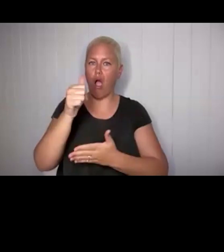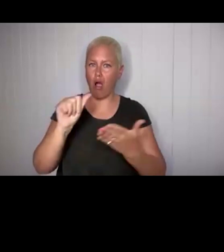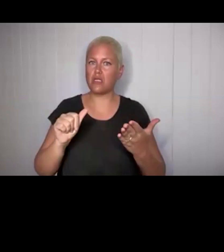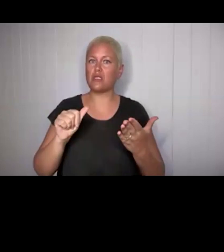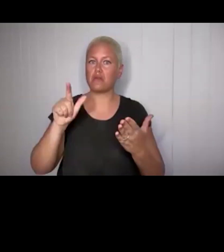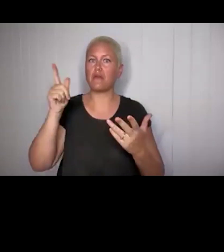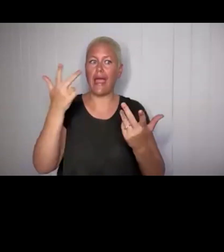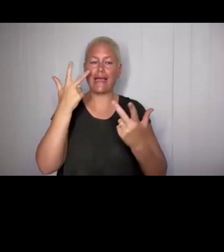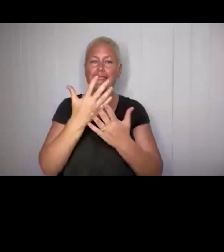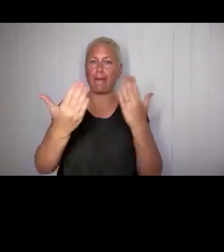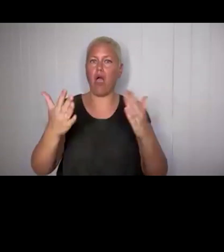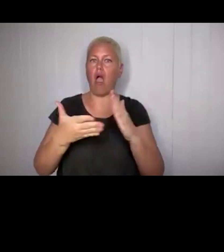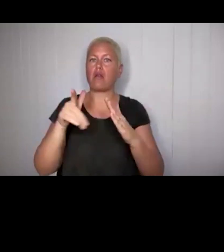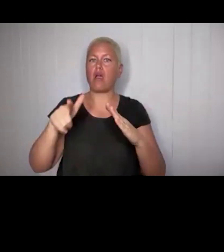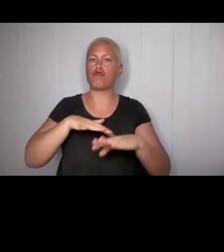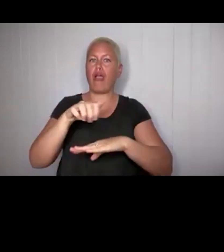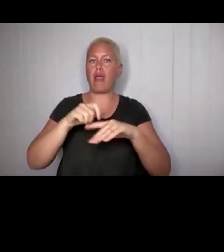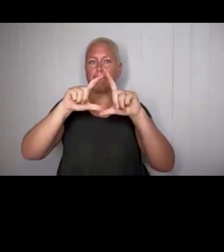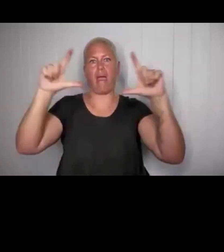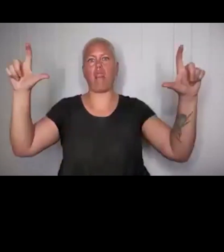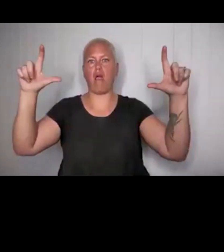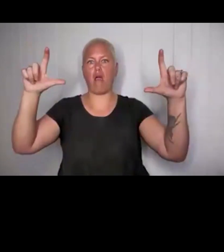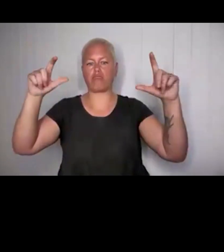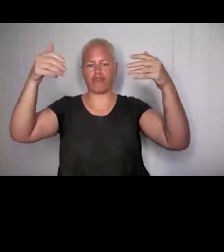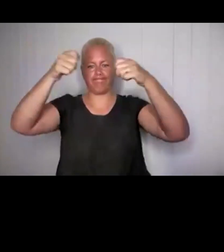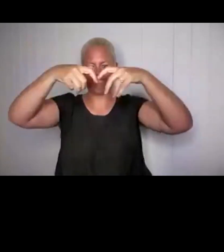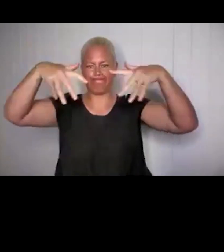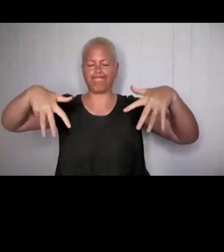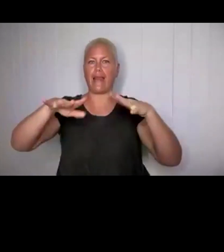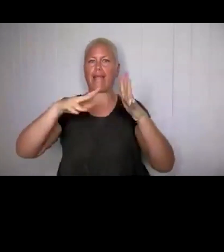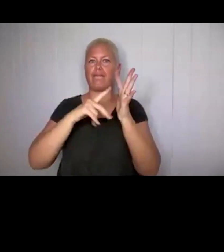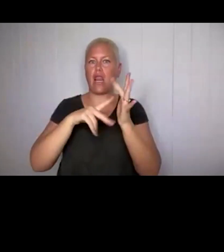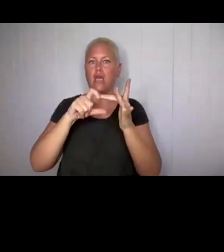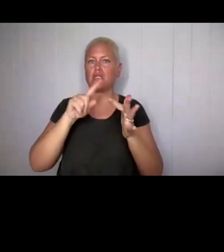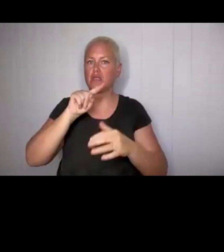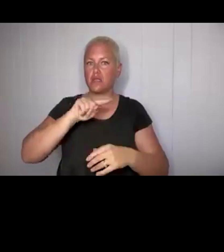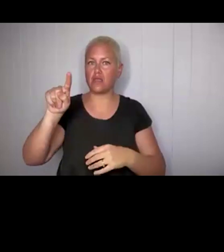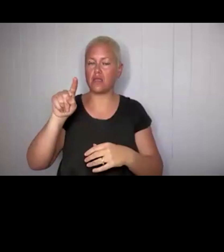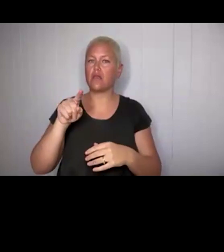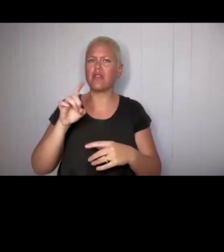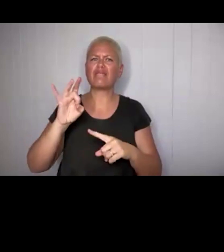the Australian banner at Dennis. It is as we all know a really significant international visual